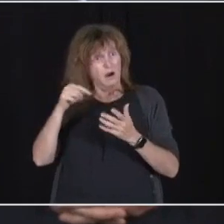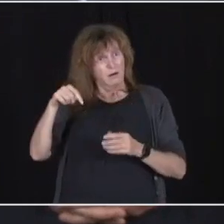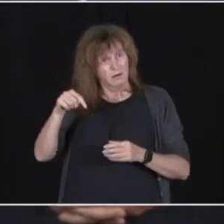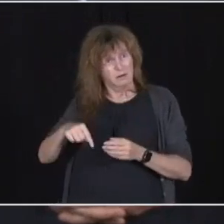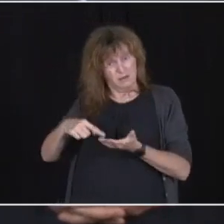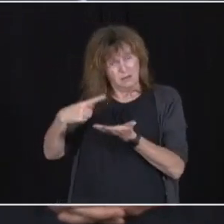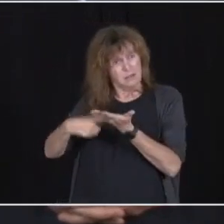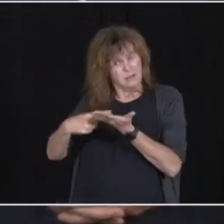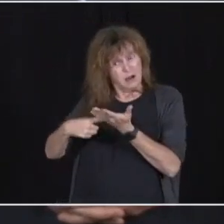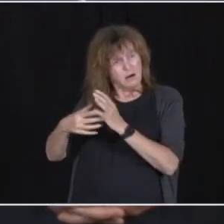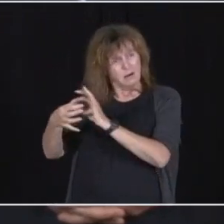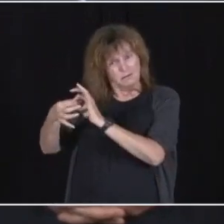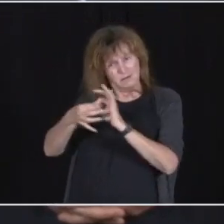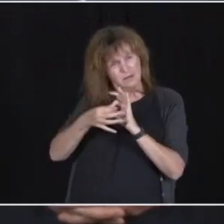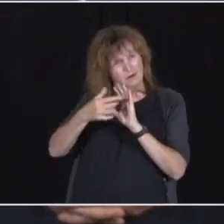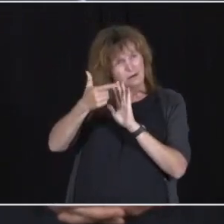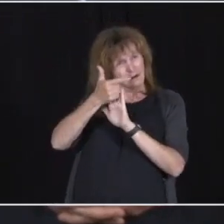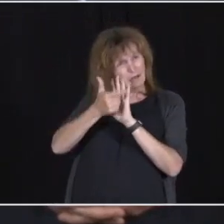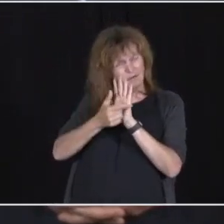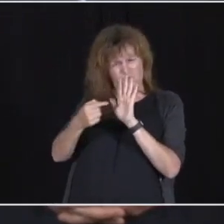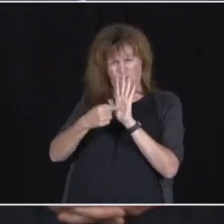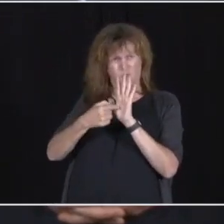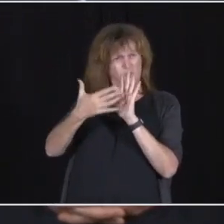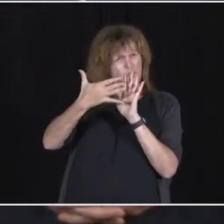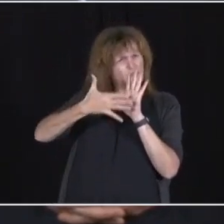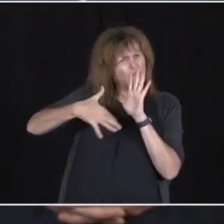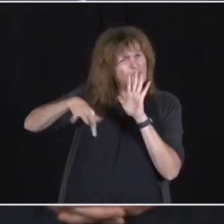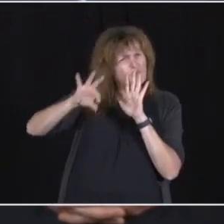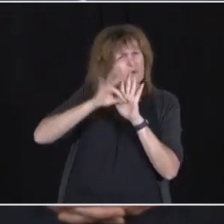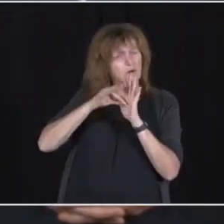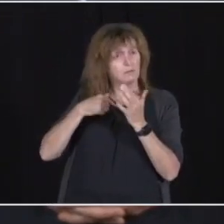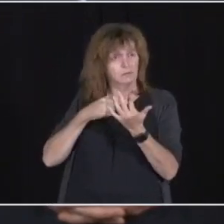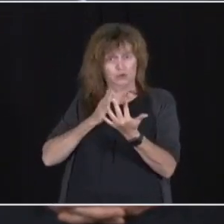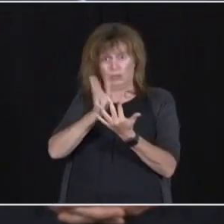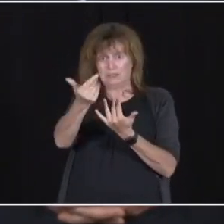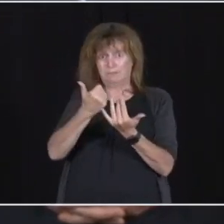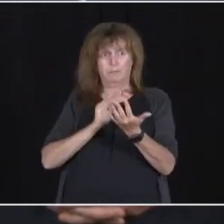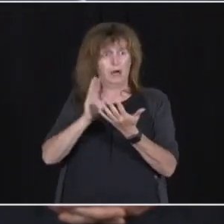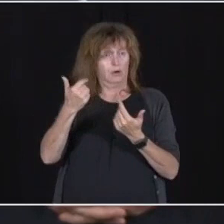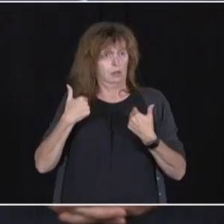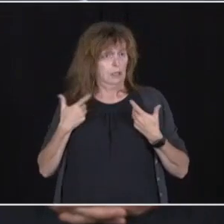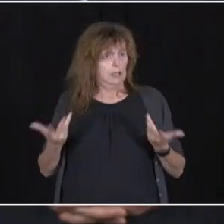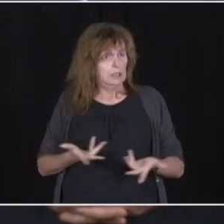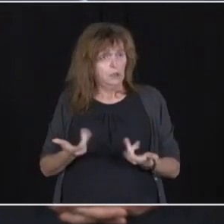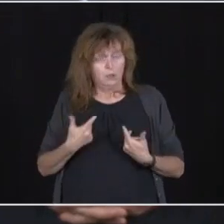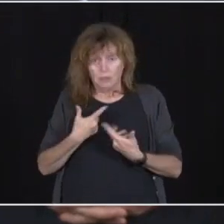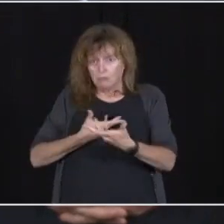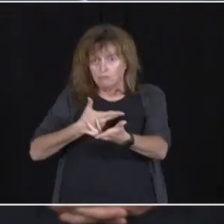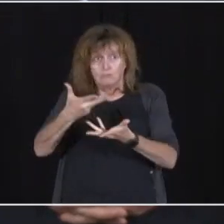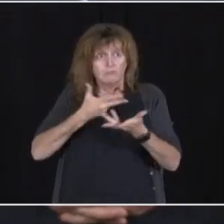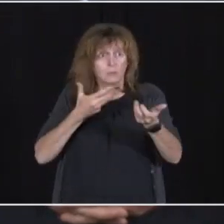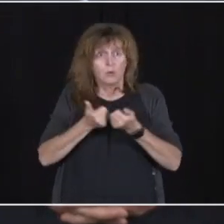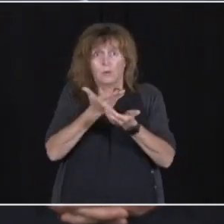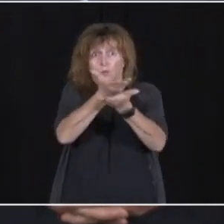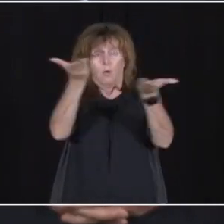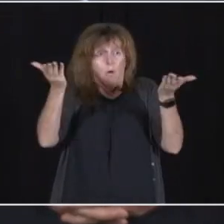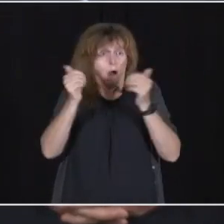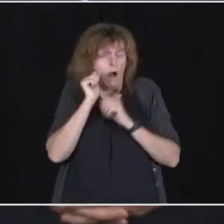But again, this is about the legislation. Protecting the people of this province. It is absolutely critical. It is transparent.